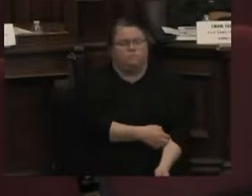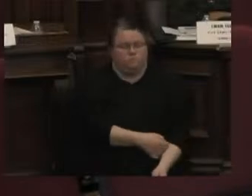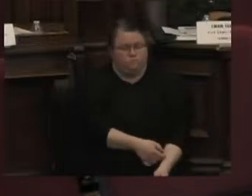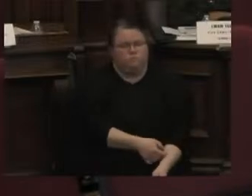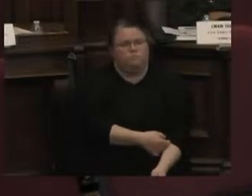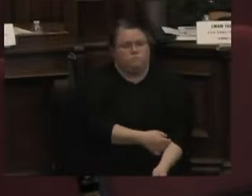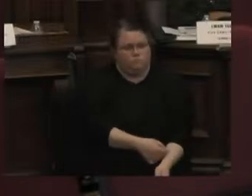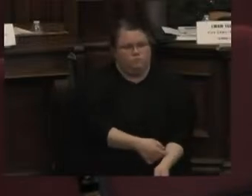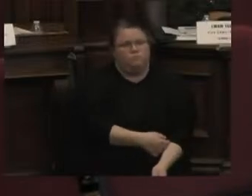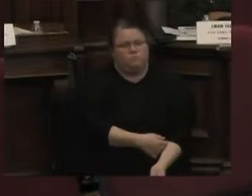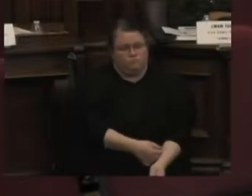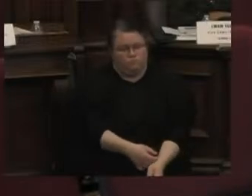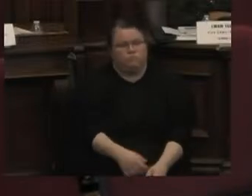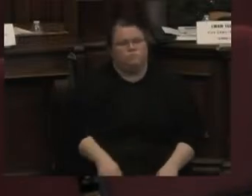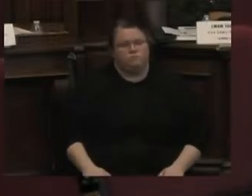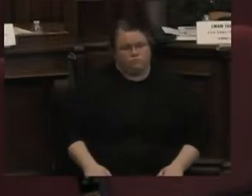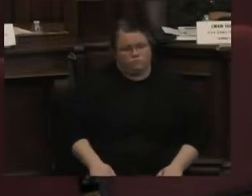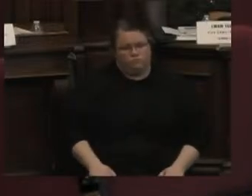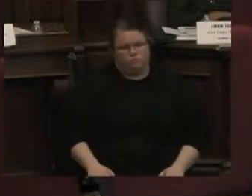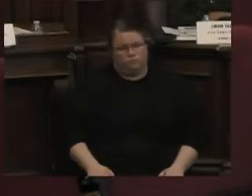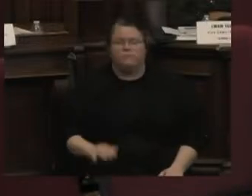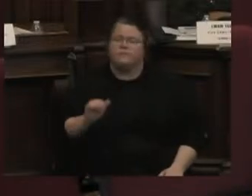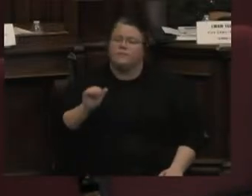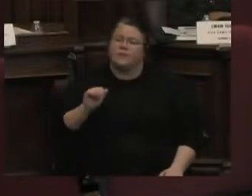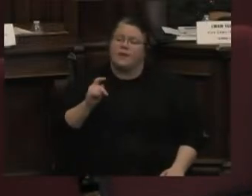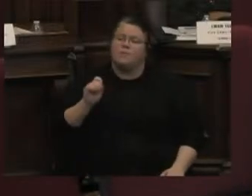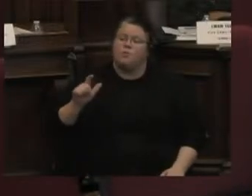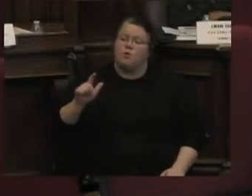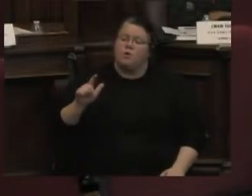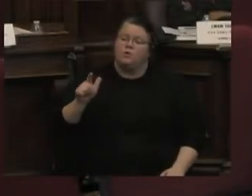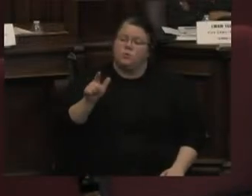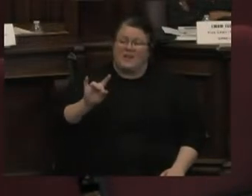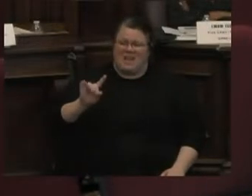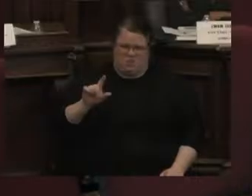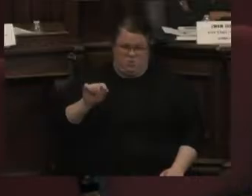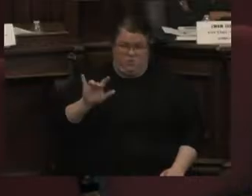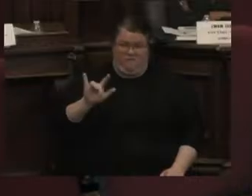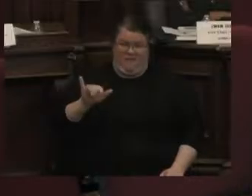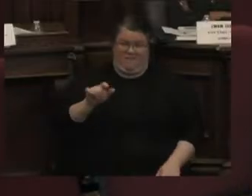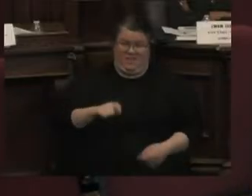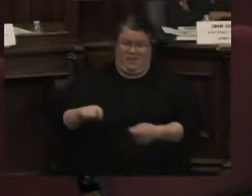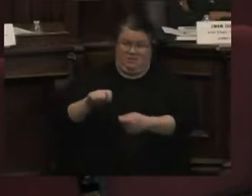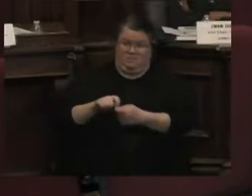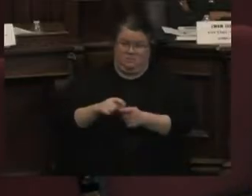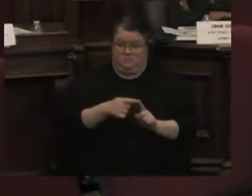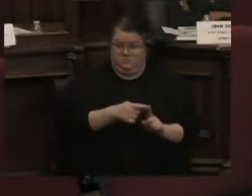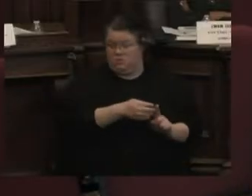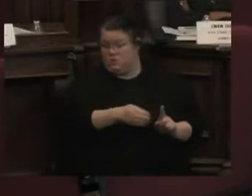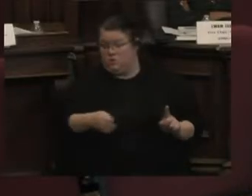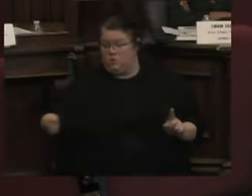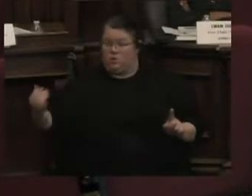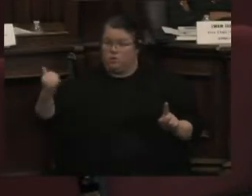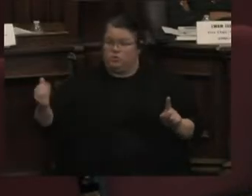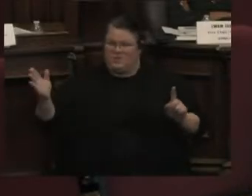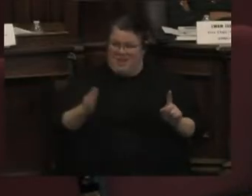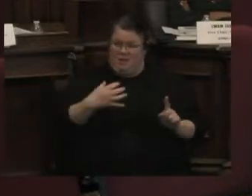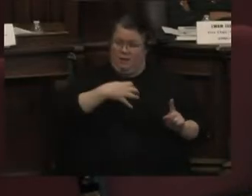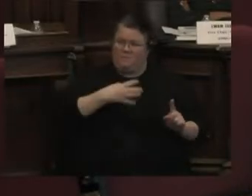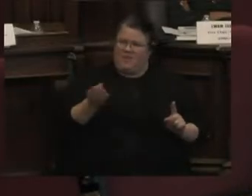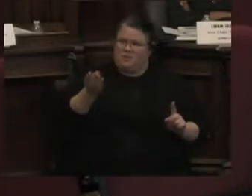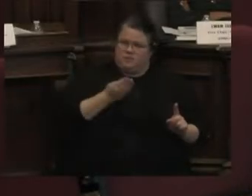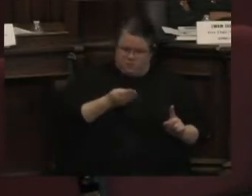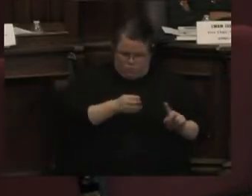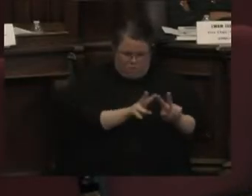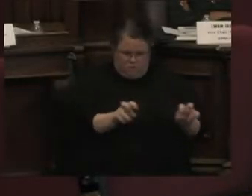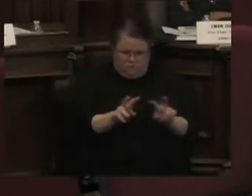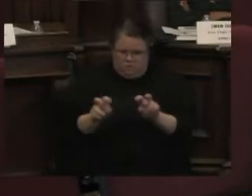of all of our complaints from.